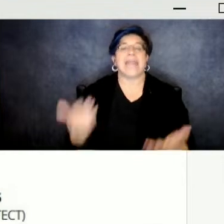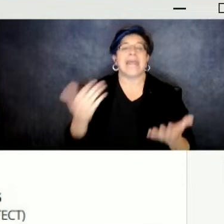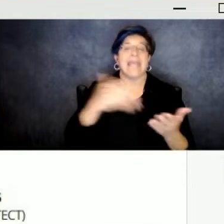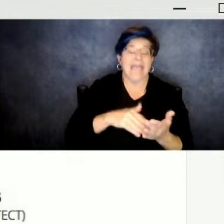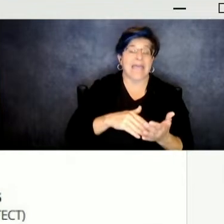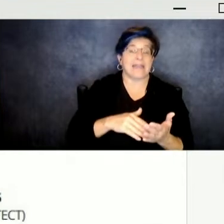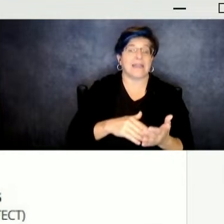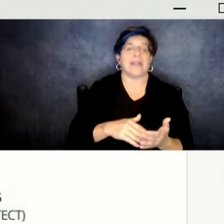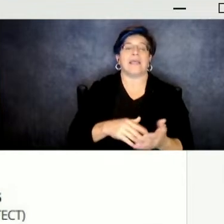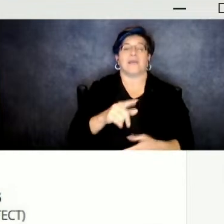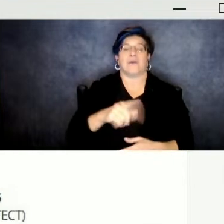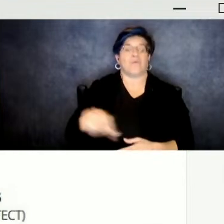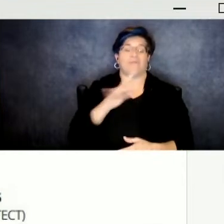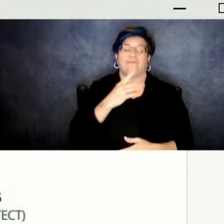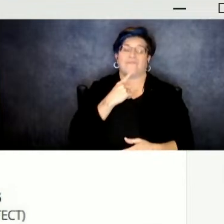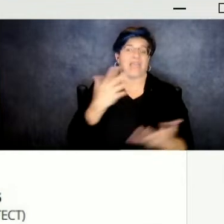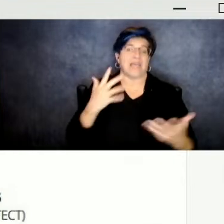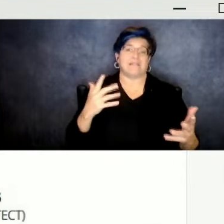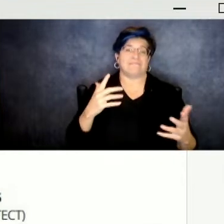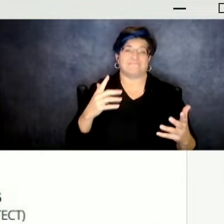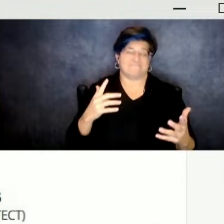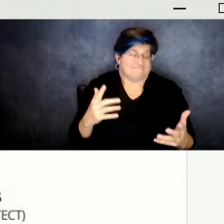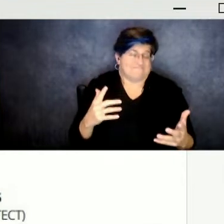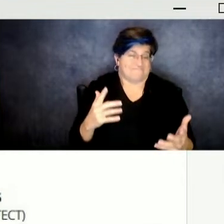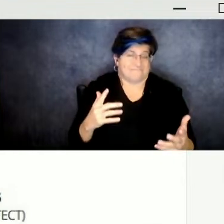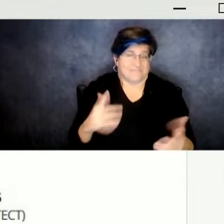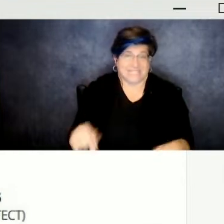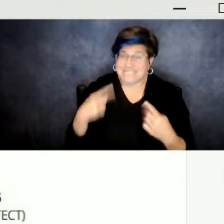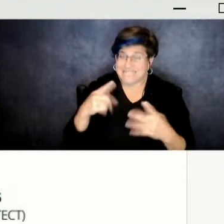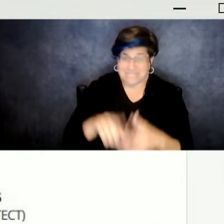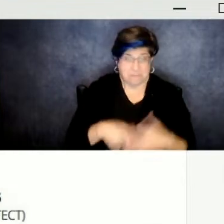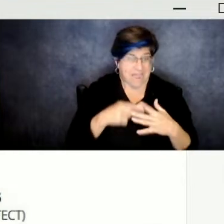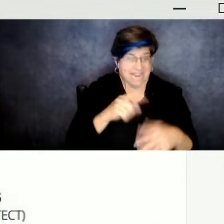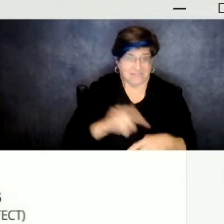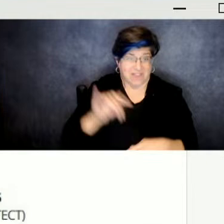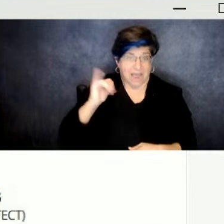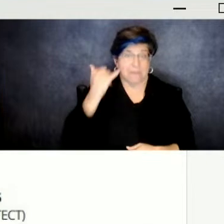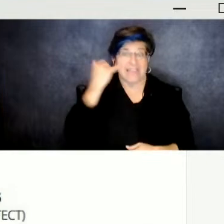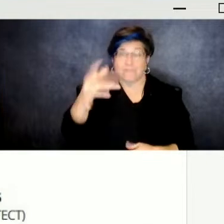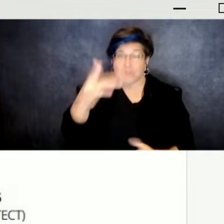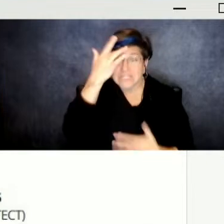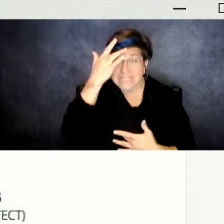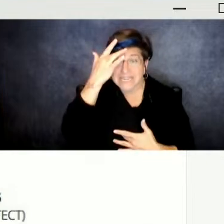ALREADY? SORT OF MY MESSAGE TO FOLKS AND